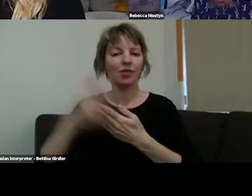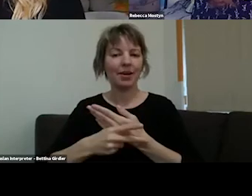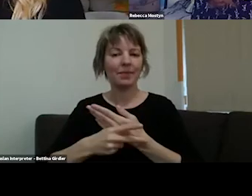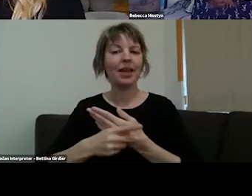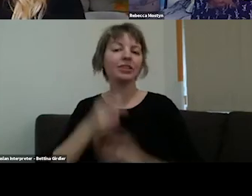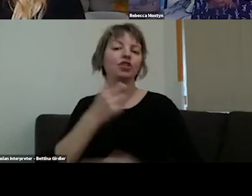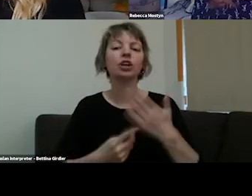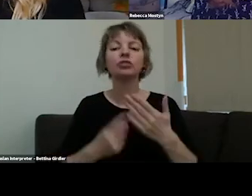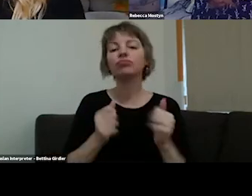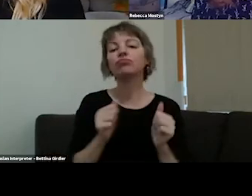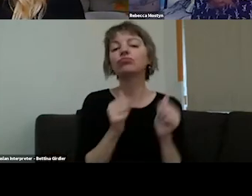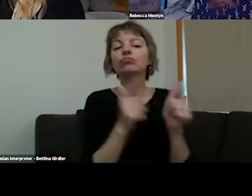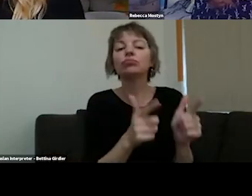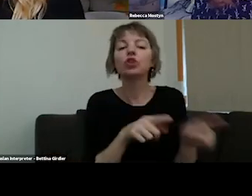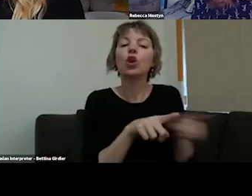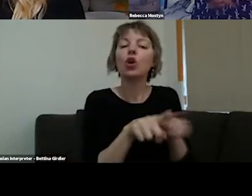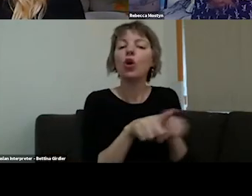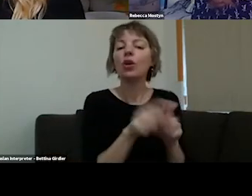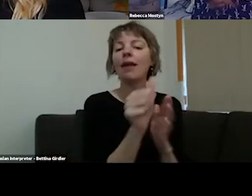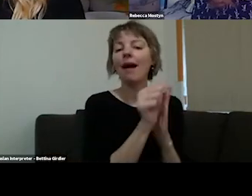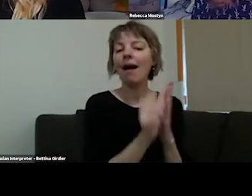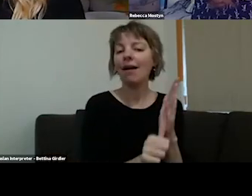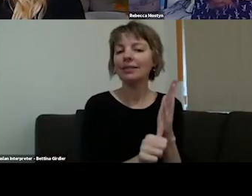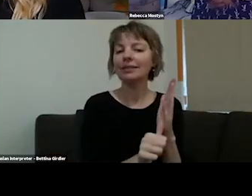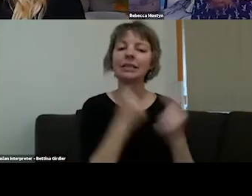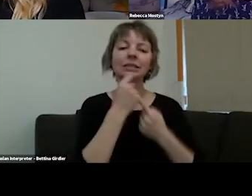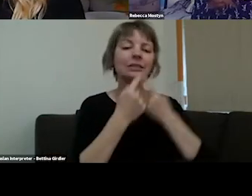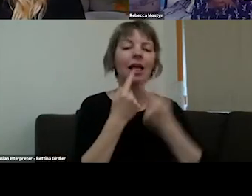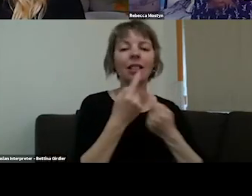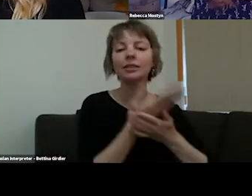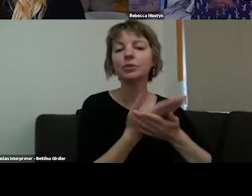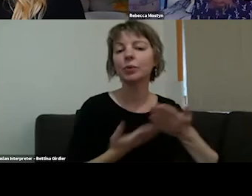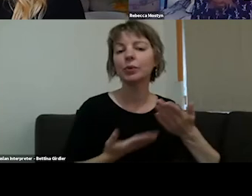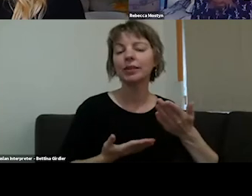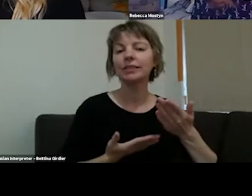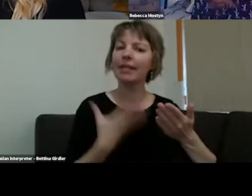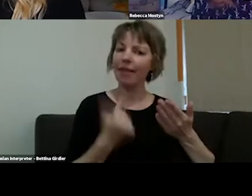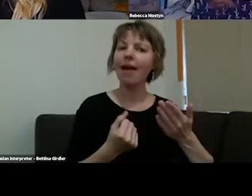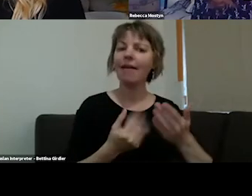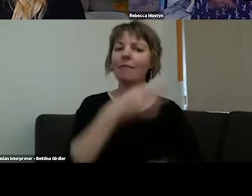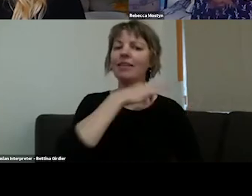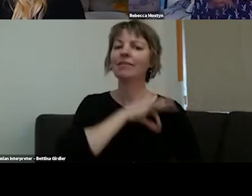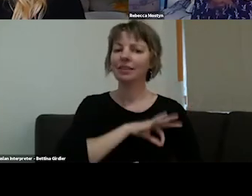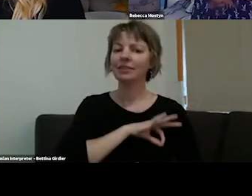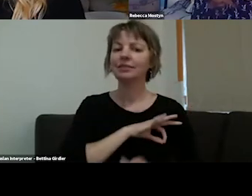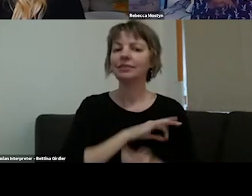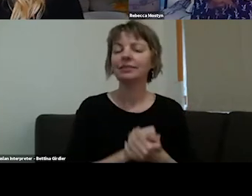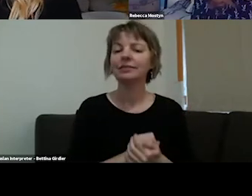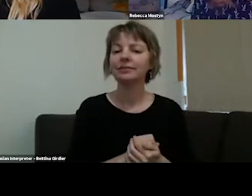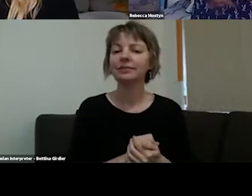They're learning arts and being able to tell stories and there's health benefits beyond that. But stigma is a real issue.